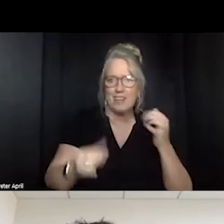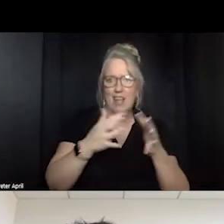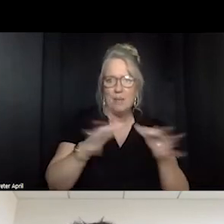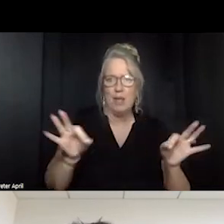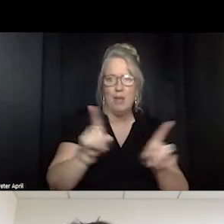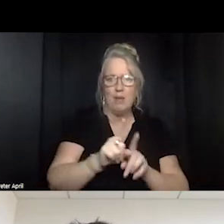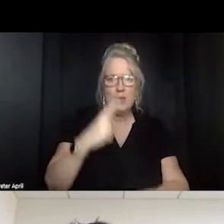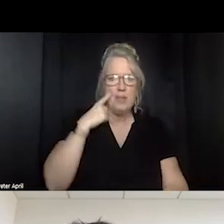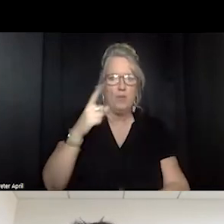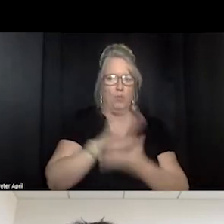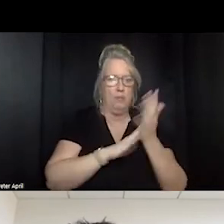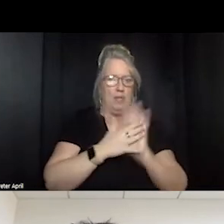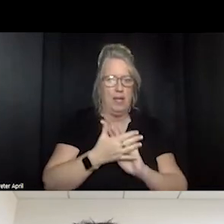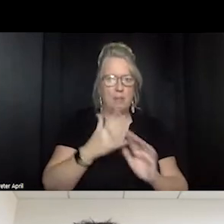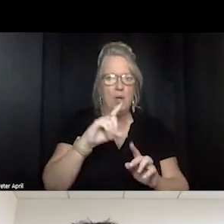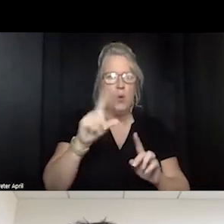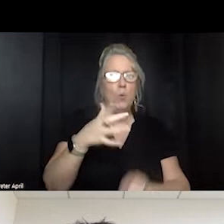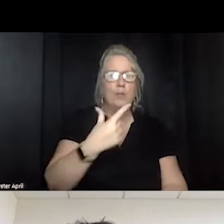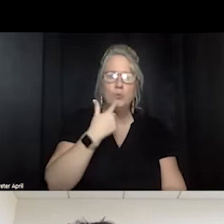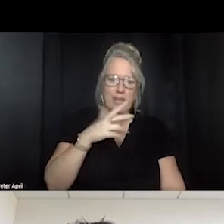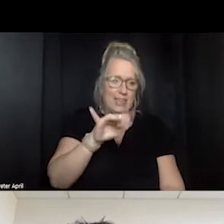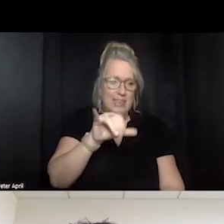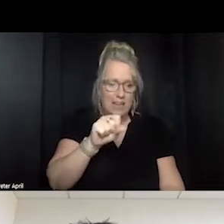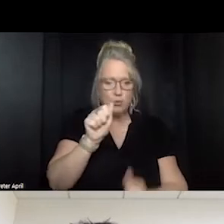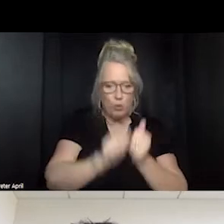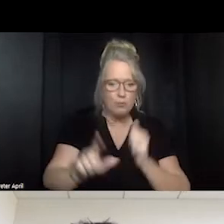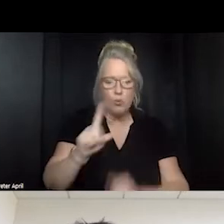YOU BECOME THAT FRONT DOOR. AND YOU SAY YES TO EVERY BOW. WHEN YOU DO THE RIGHT THING,